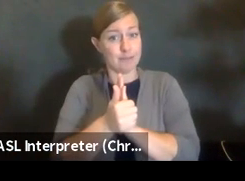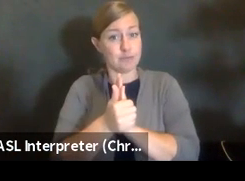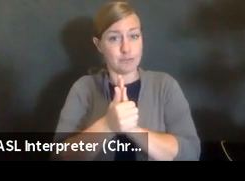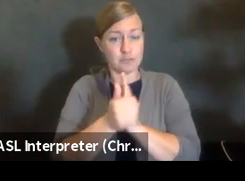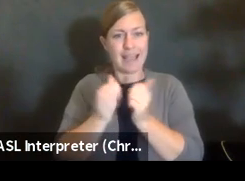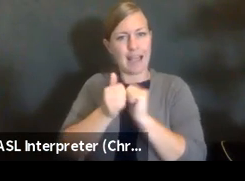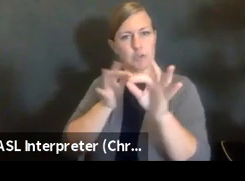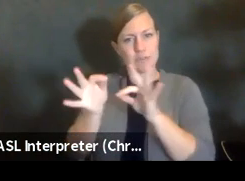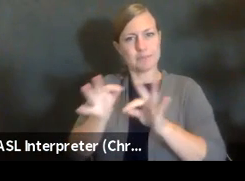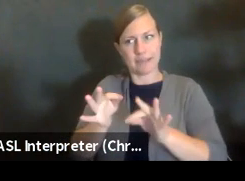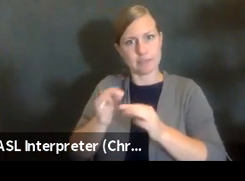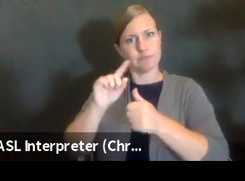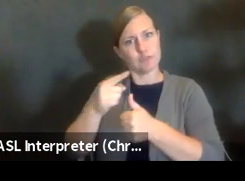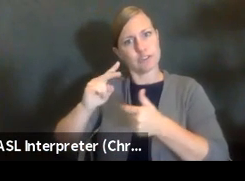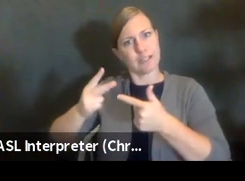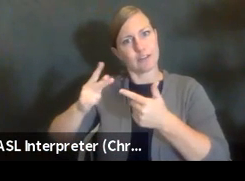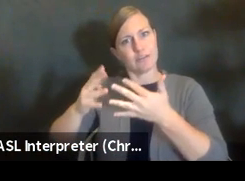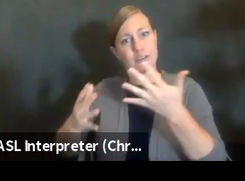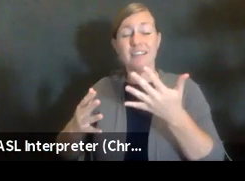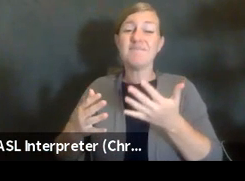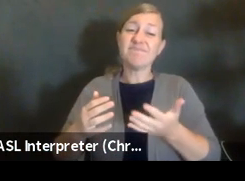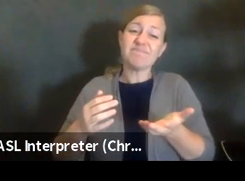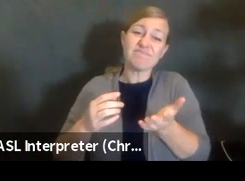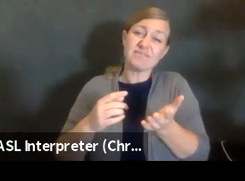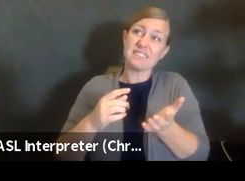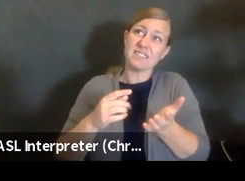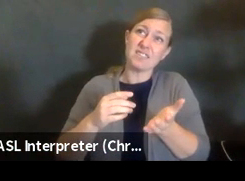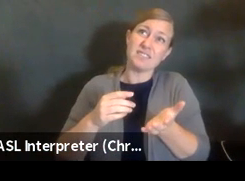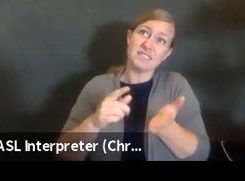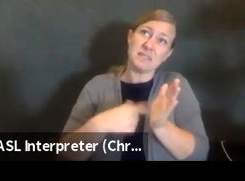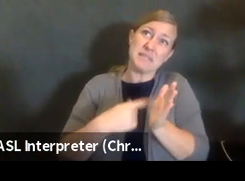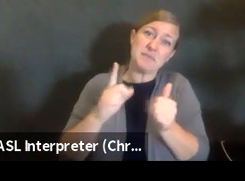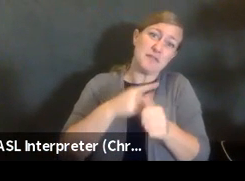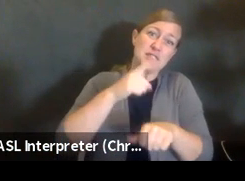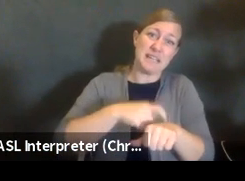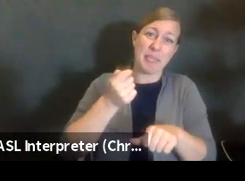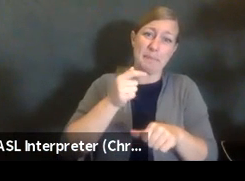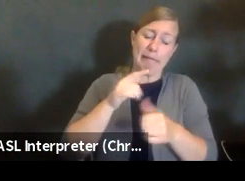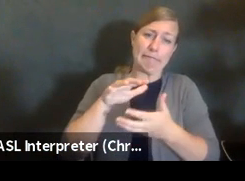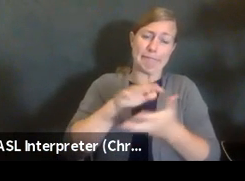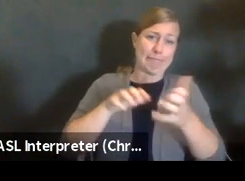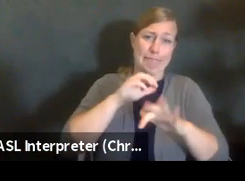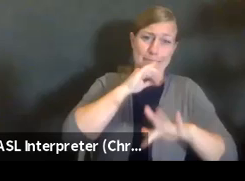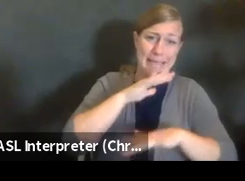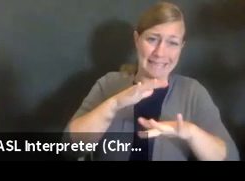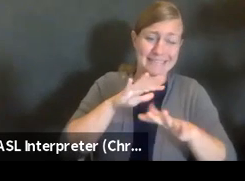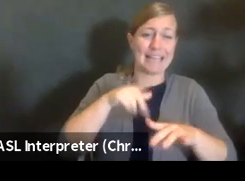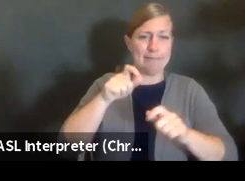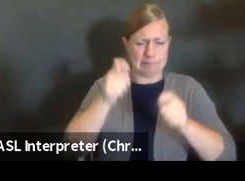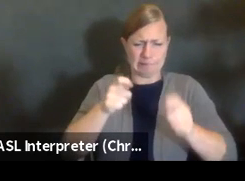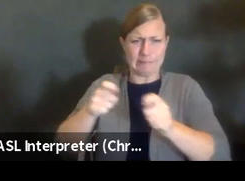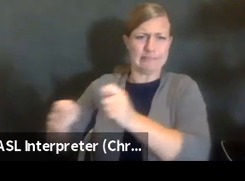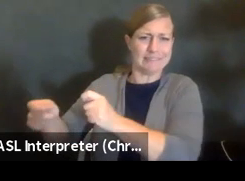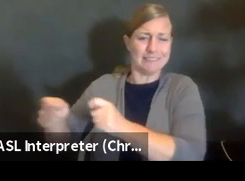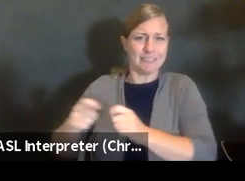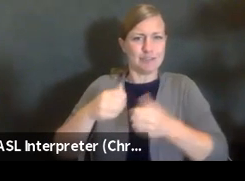Katherine Livick - ESD 112: And there's a little trial and error involved and it's okay if you're not perfect at first. What I personally have learned, and I'm sure that anybody